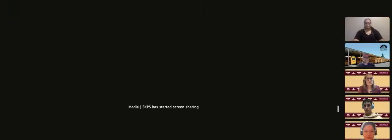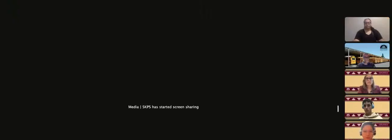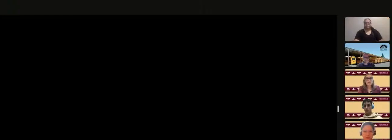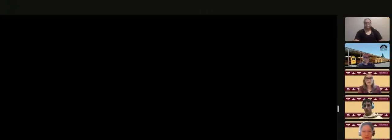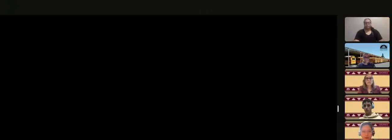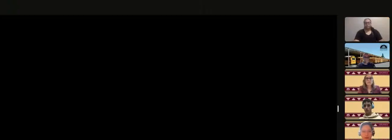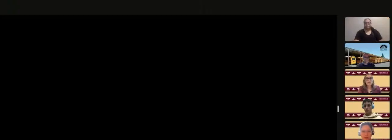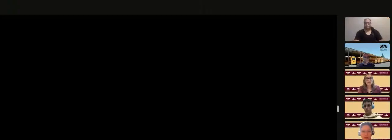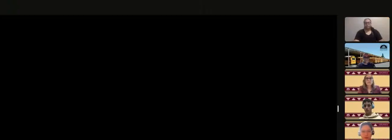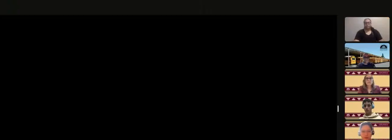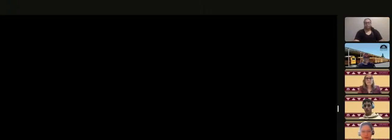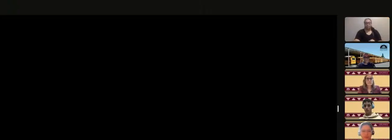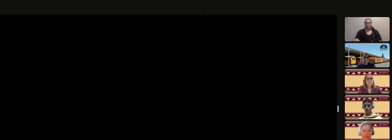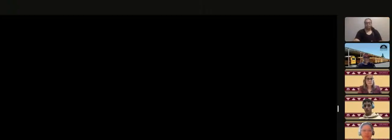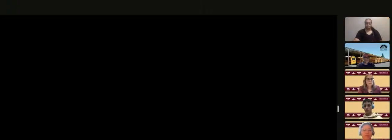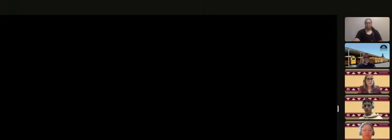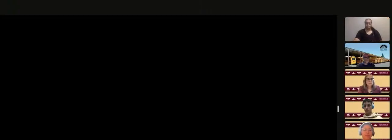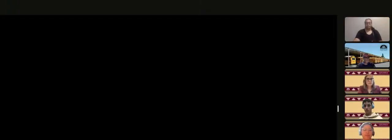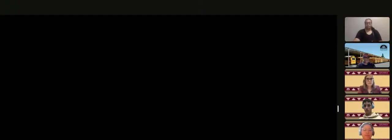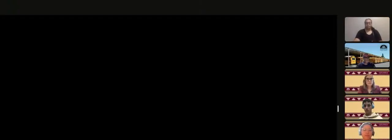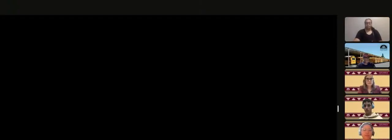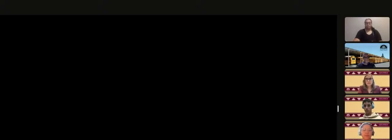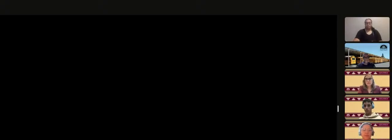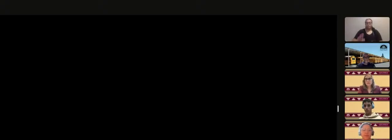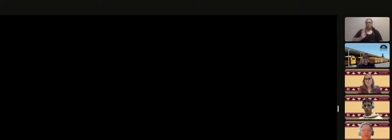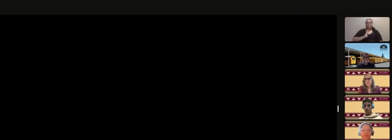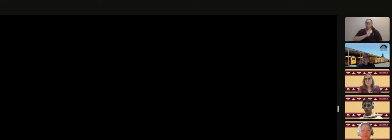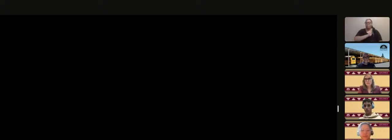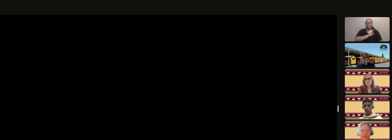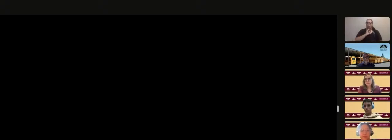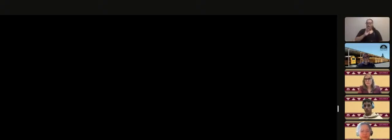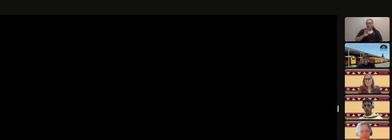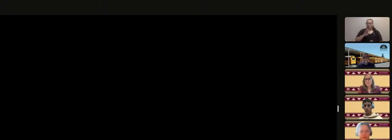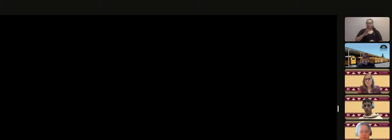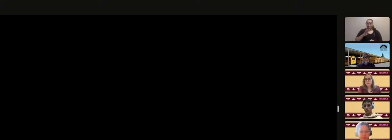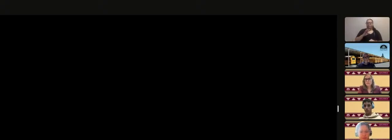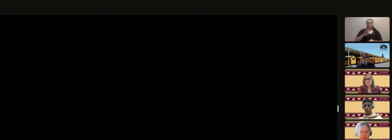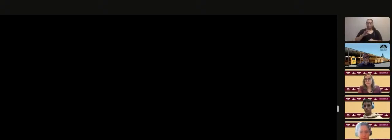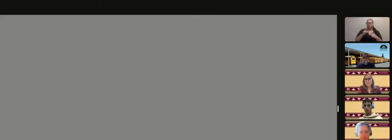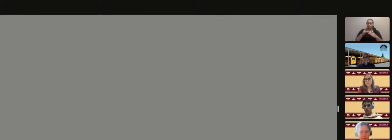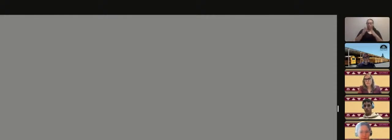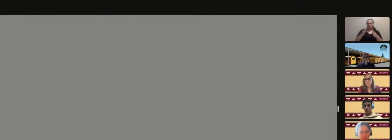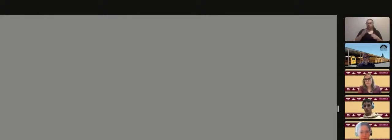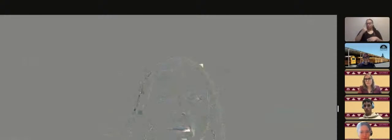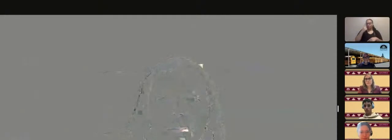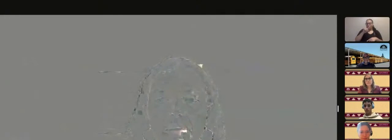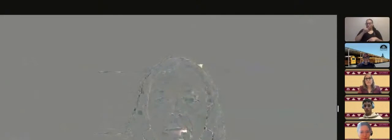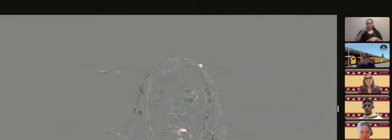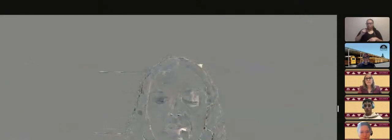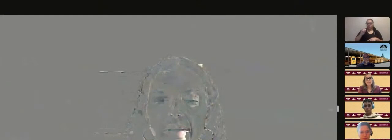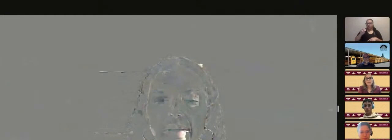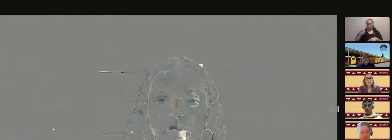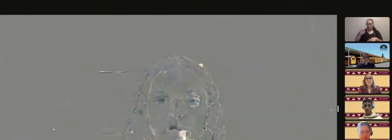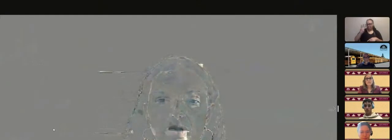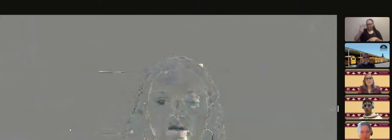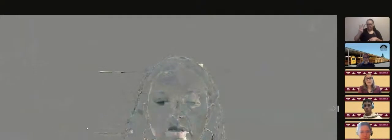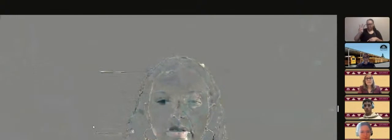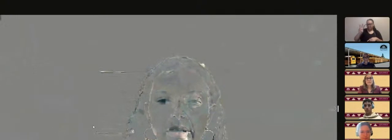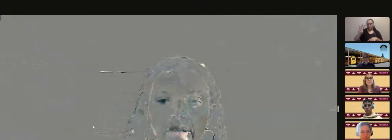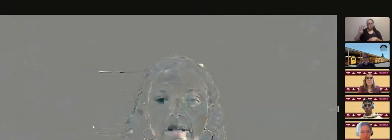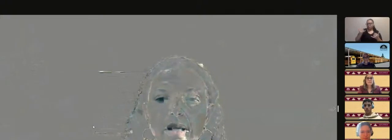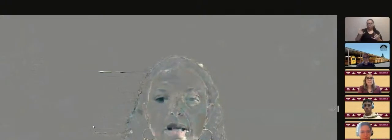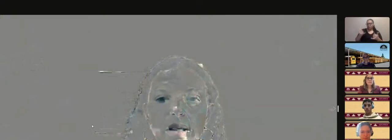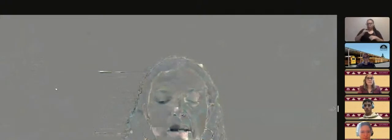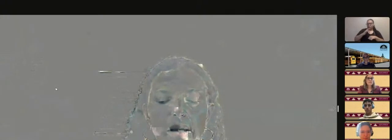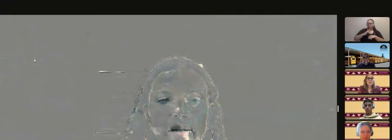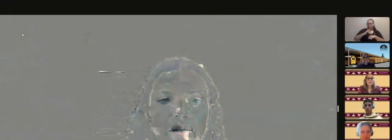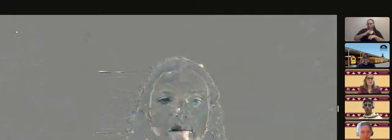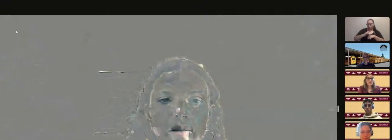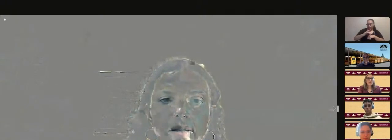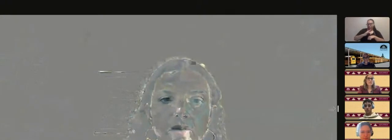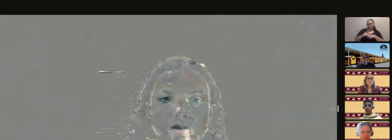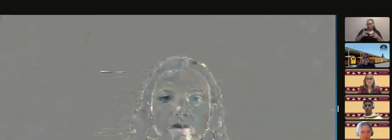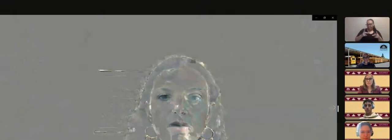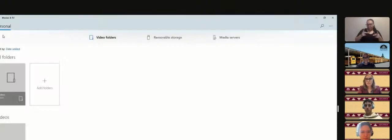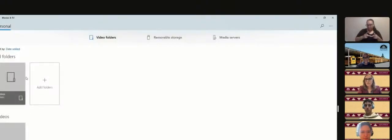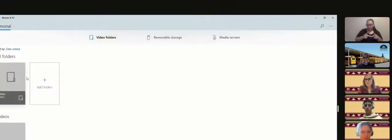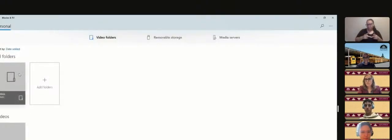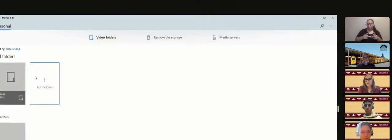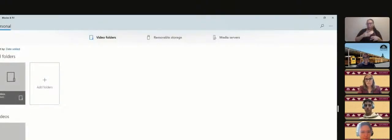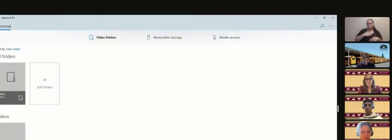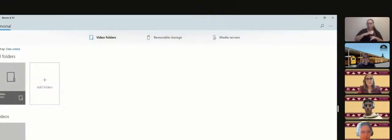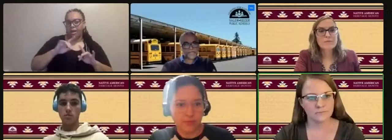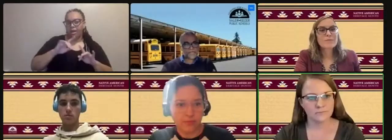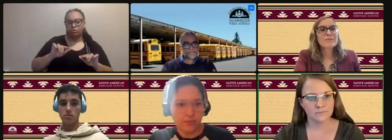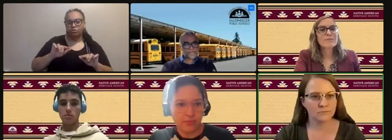MY NAME IS TIED BOARD OF